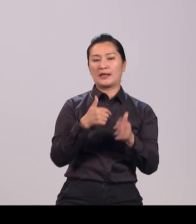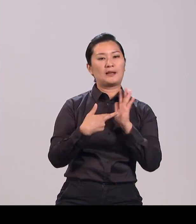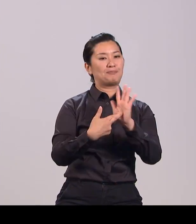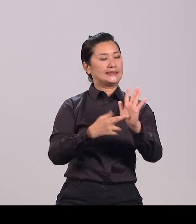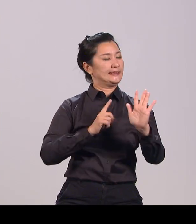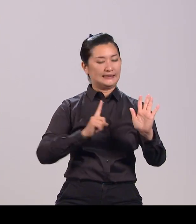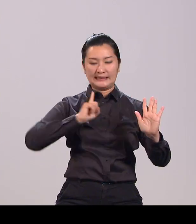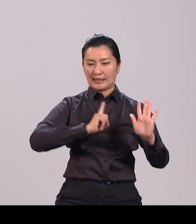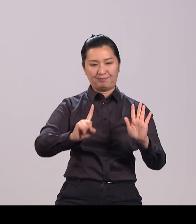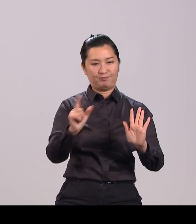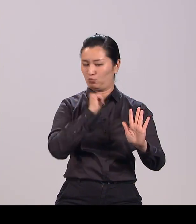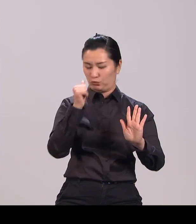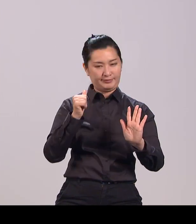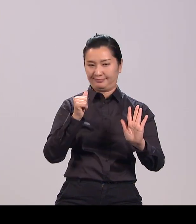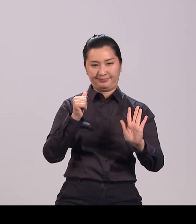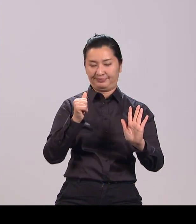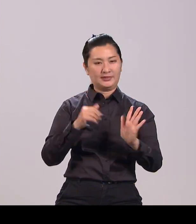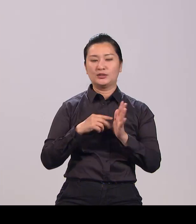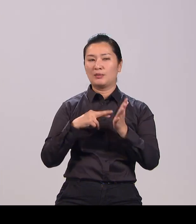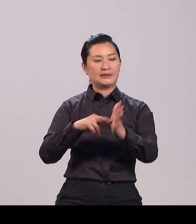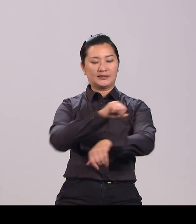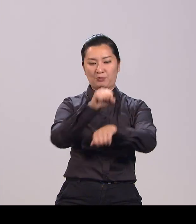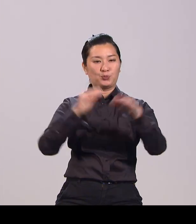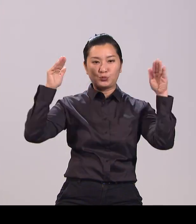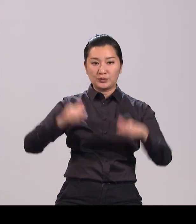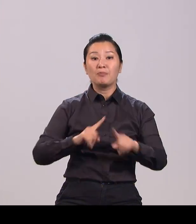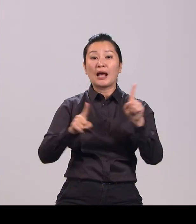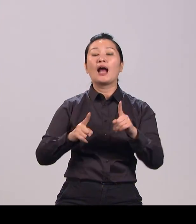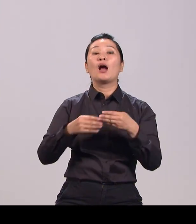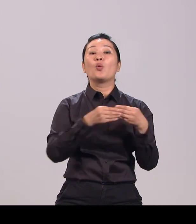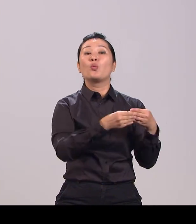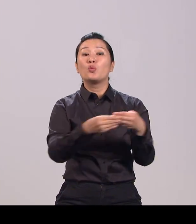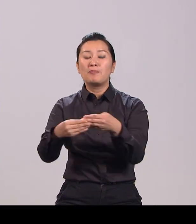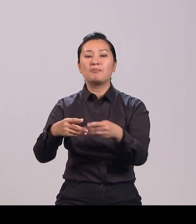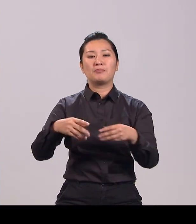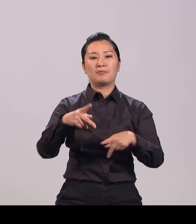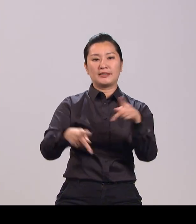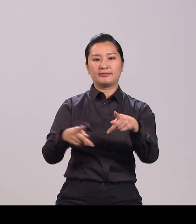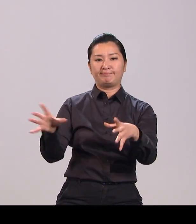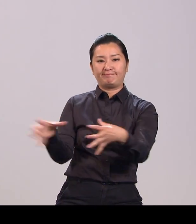They lead by example, they guide their flocks, their communities to stand together.